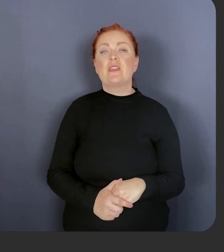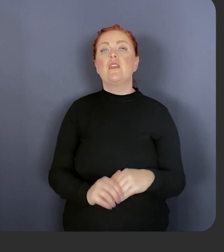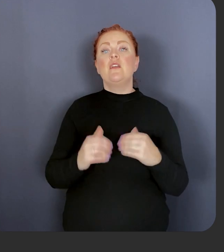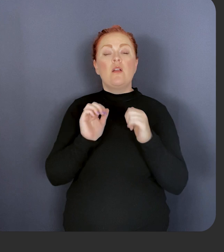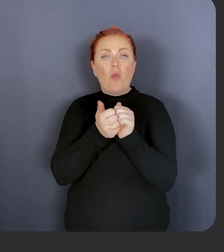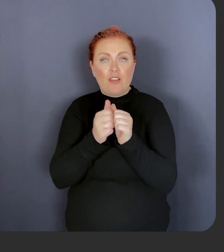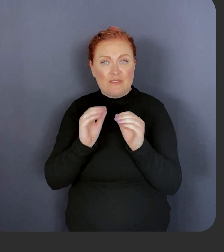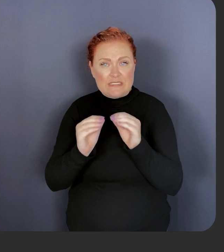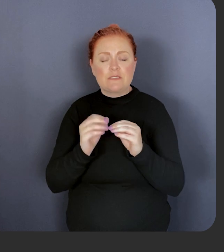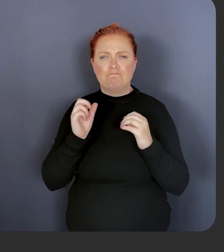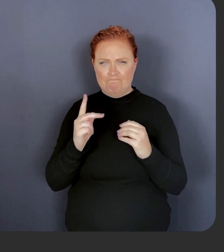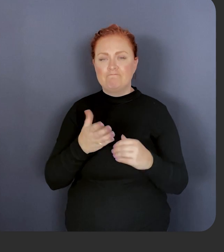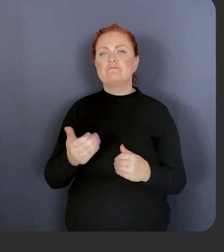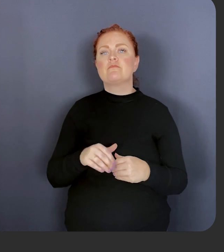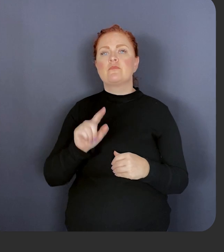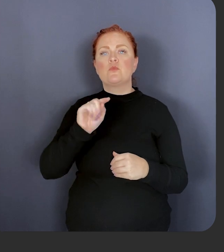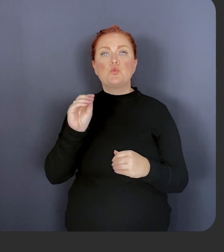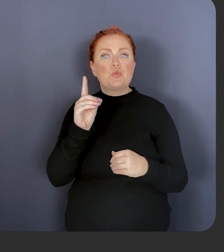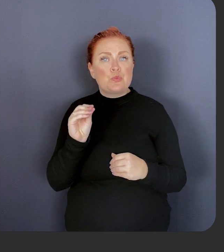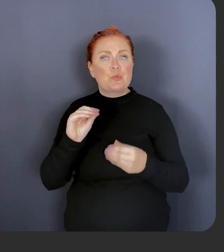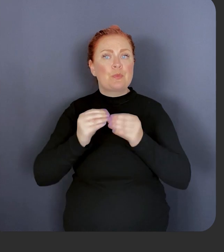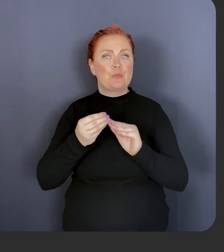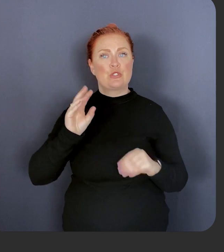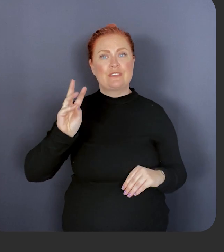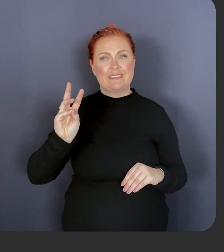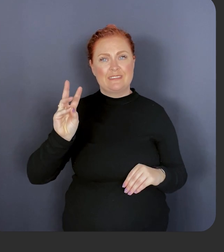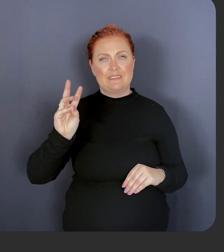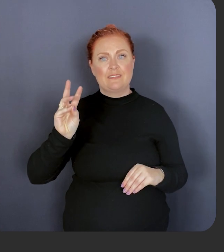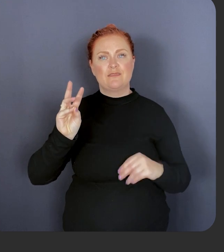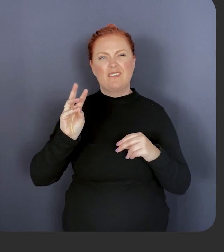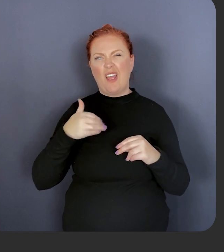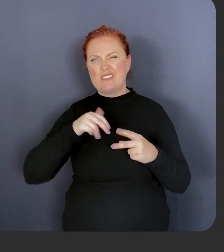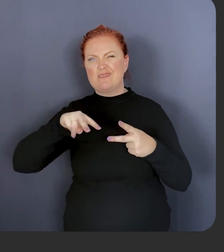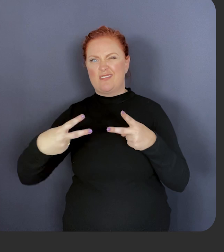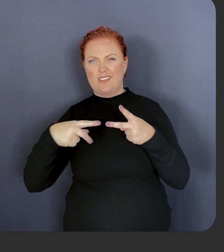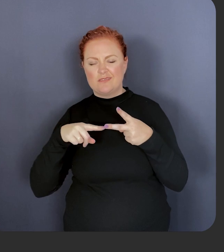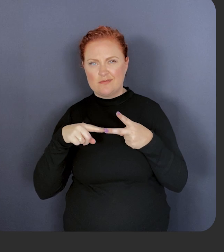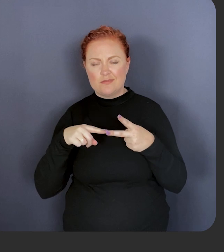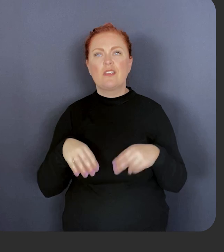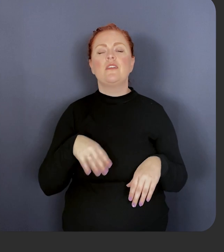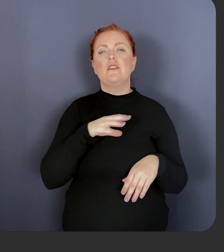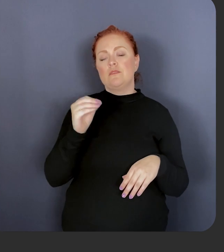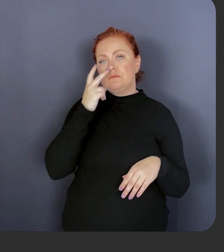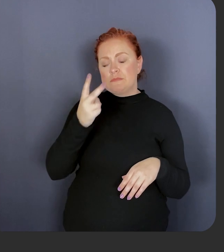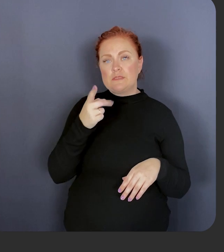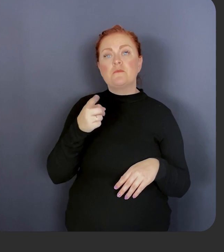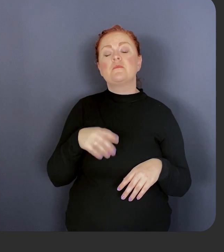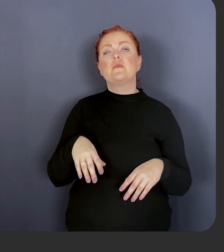So to do this, we're going to go To Do Number 6, the other one, and we're going to see here, and see that even